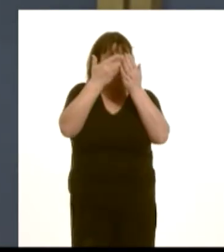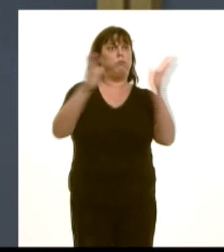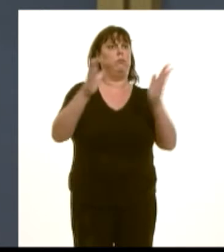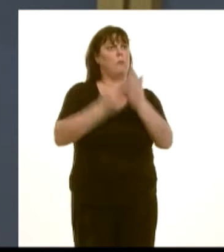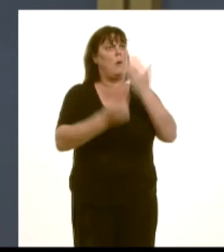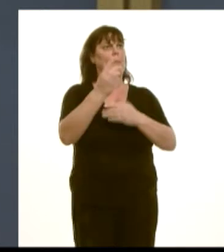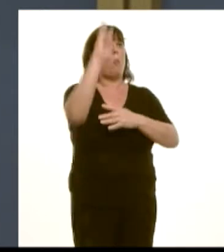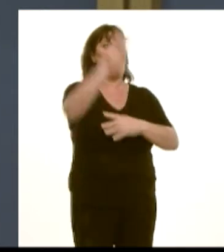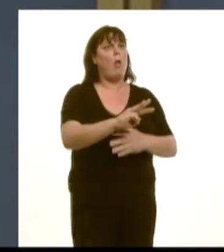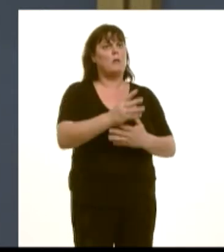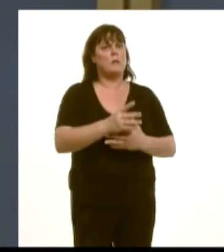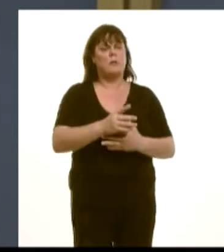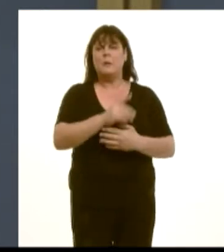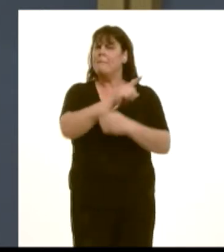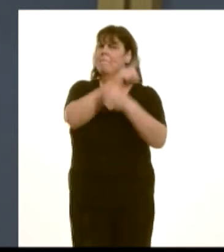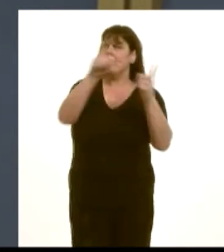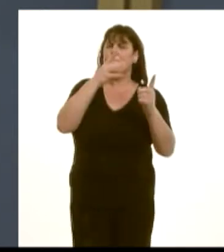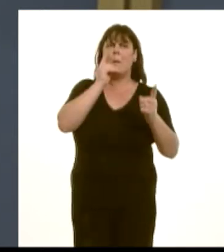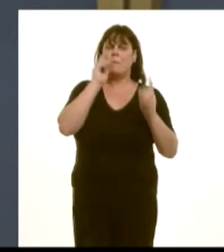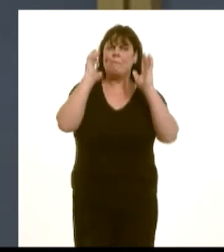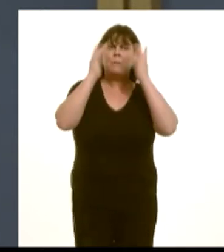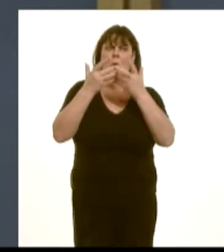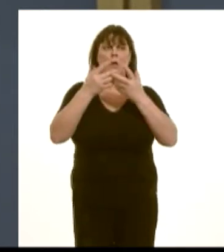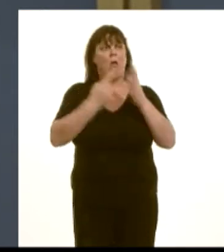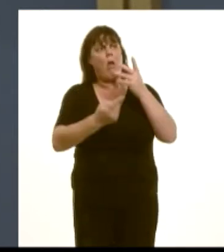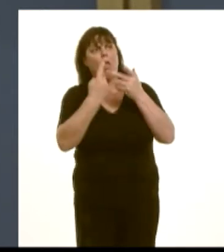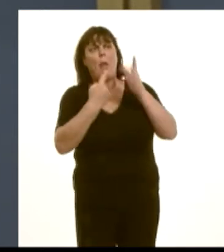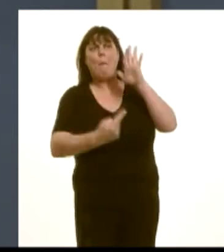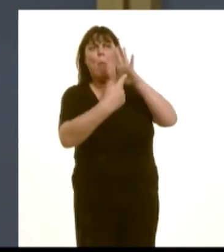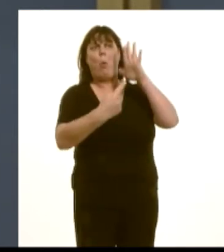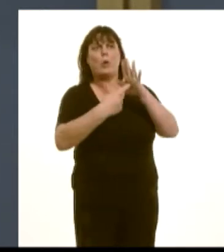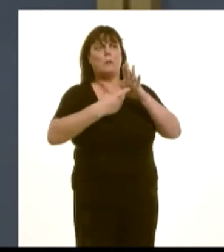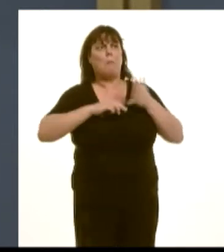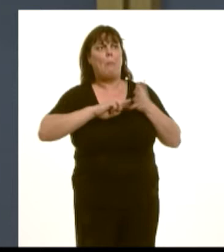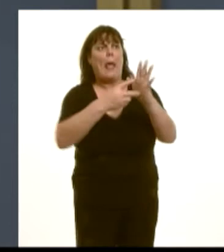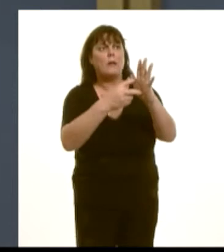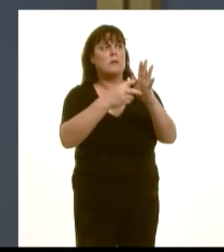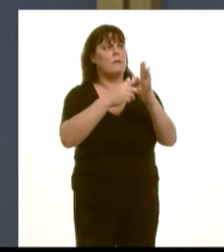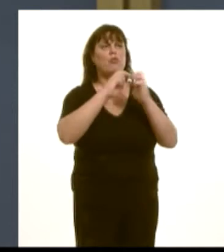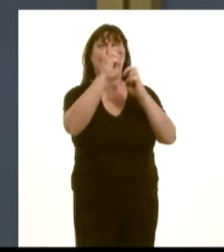those who are genuinely concerned that other important plans, across the country, are forgotten, or,